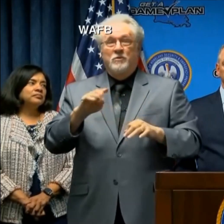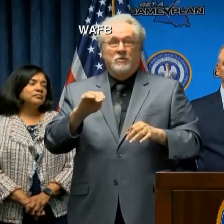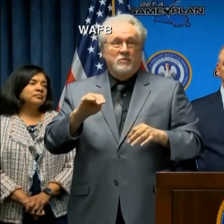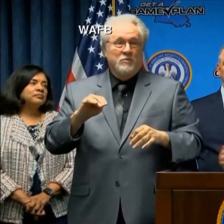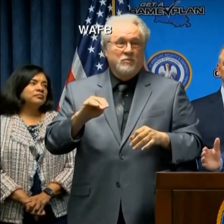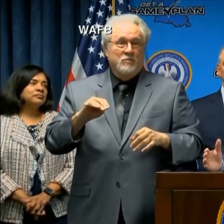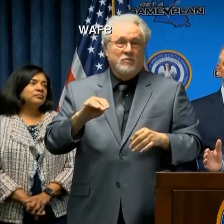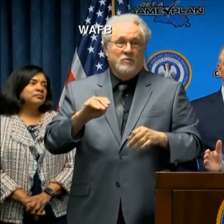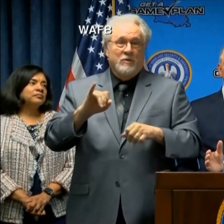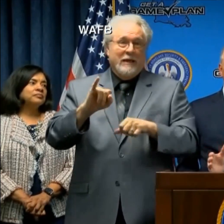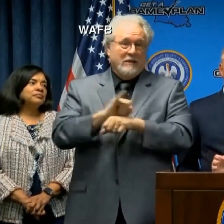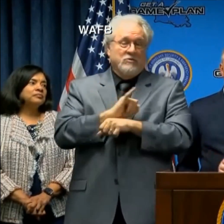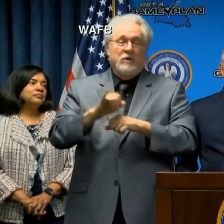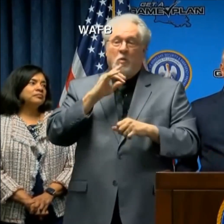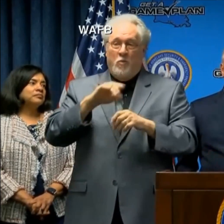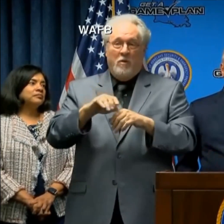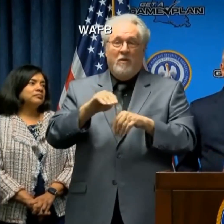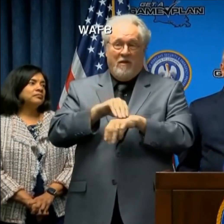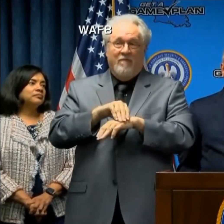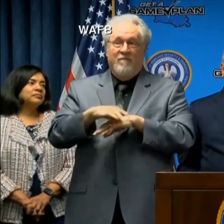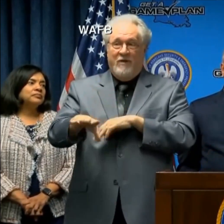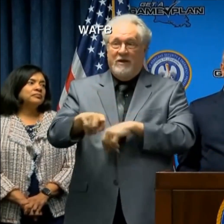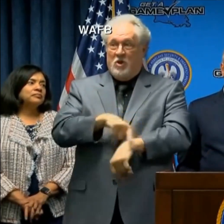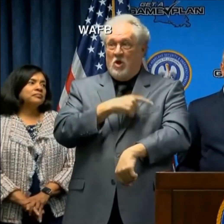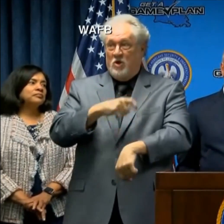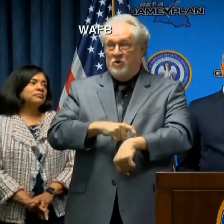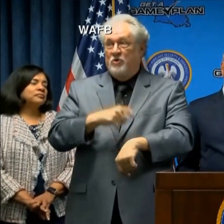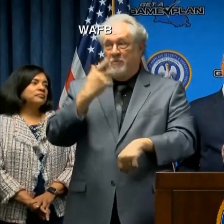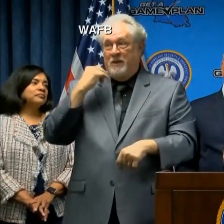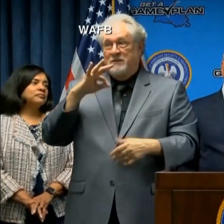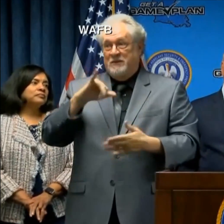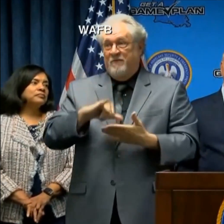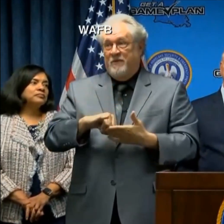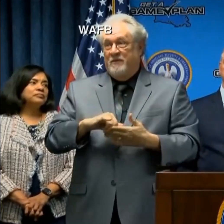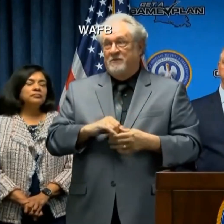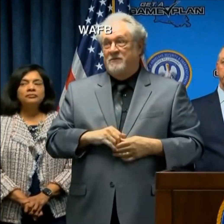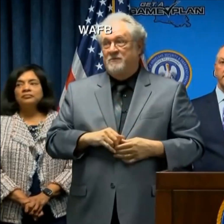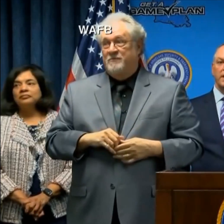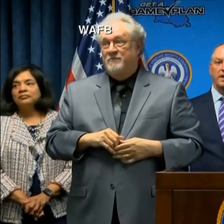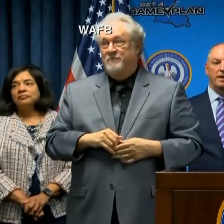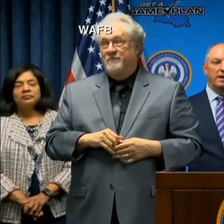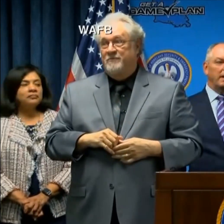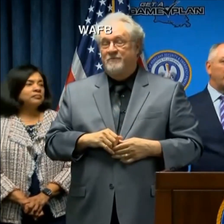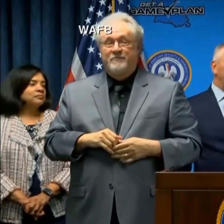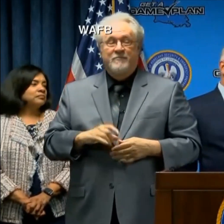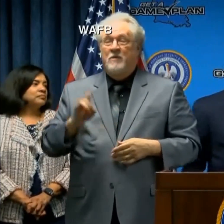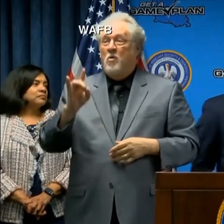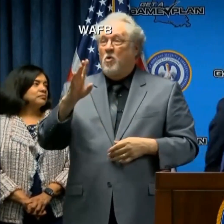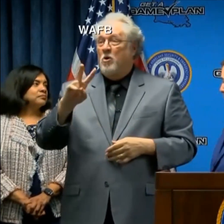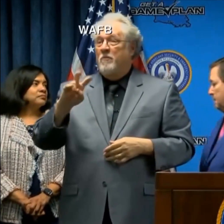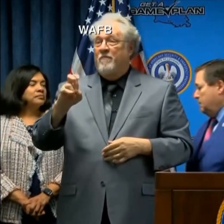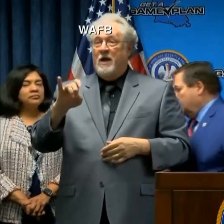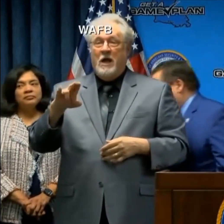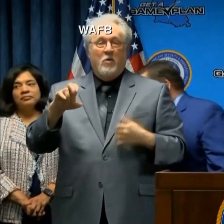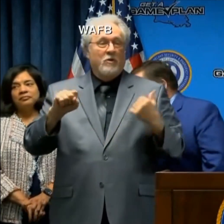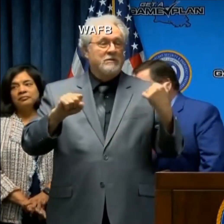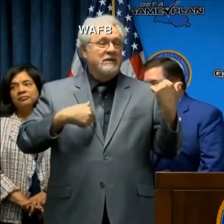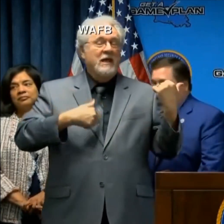have a long-term effect because of this horrible box but thank you so as we